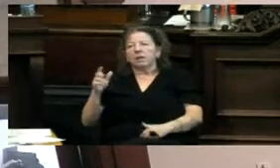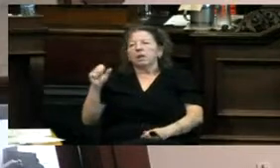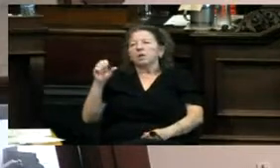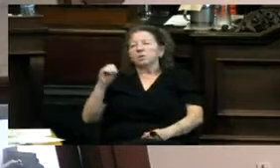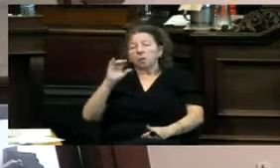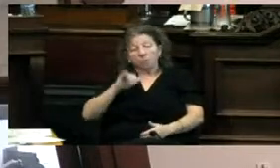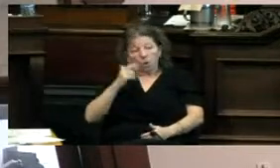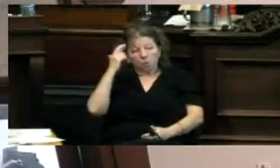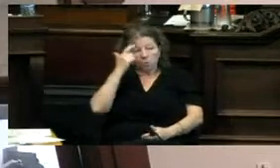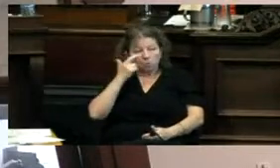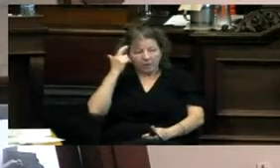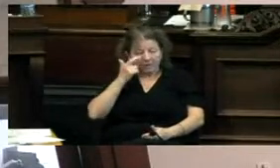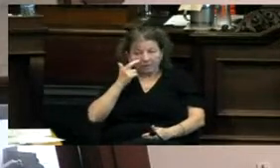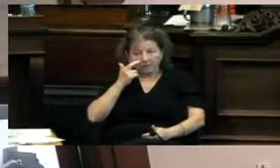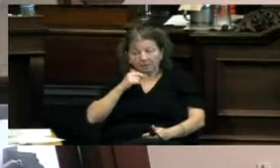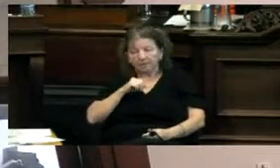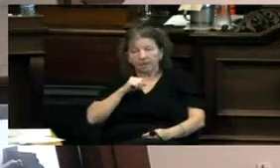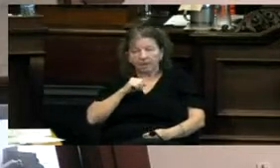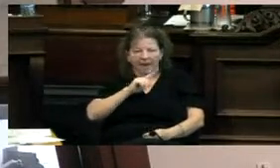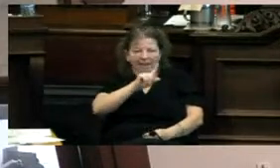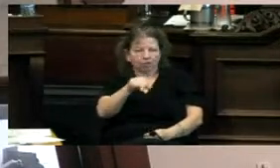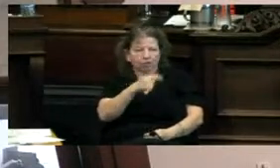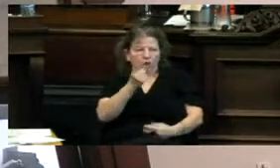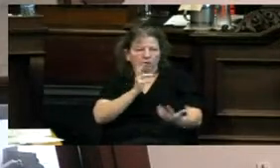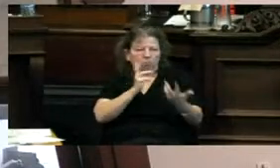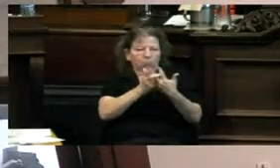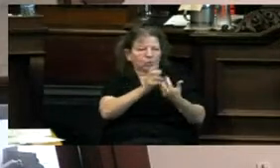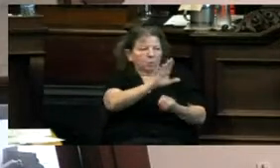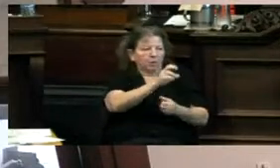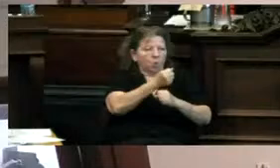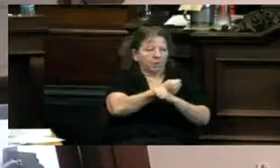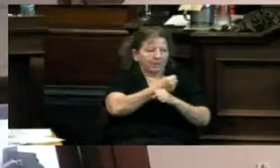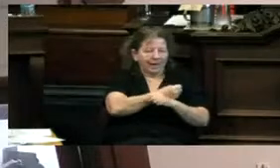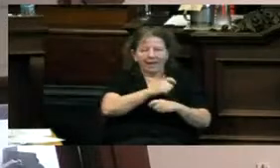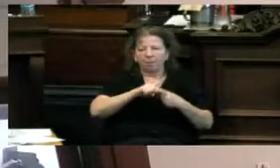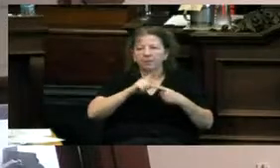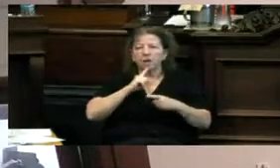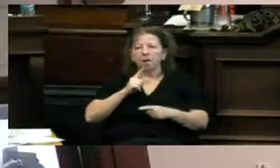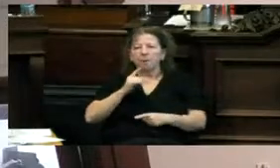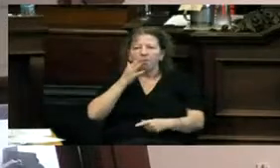Based on a lot of the time, faulty alerts. So for those